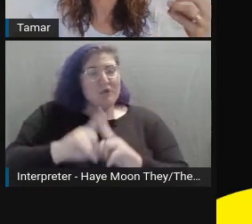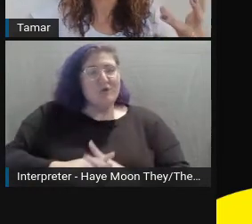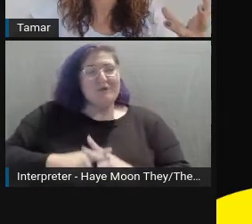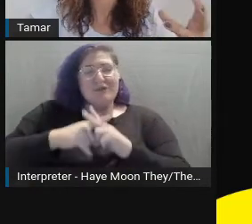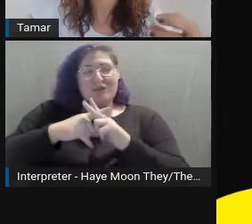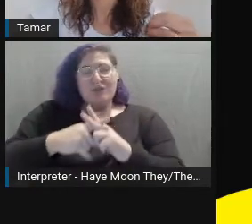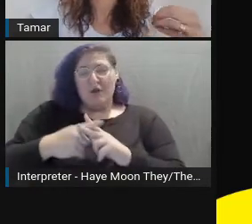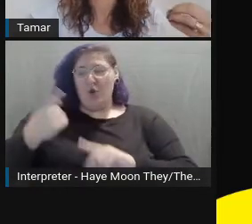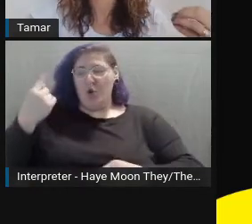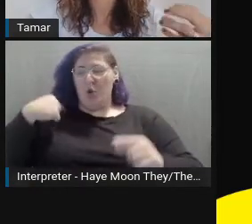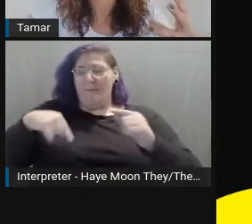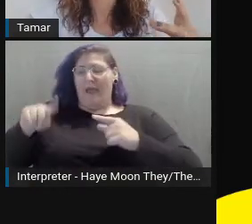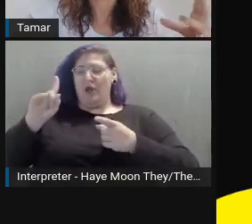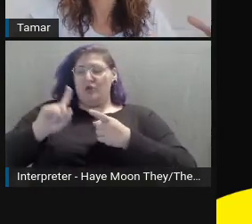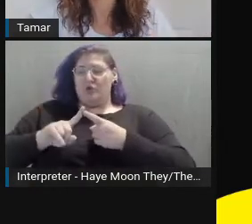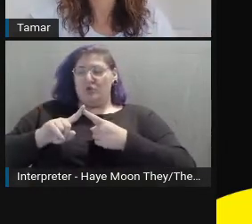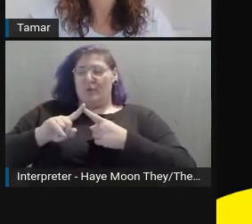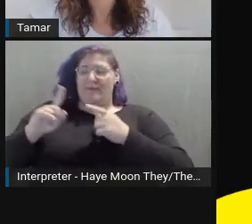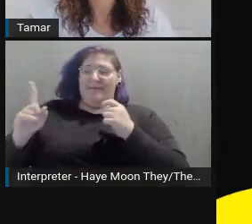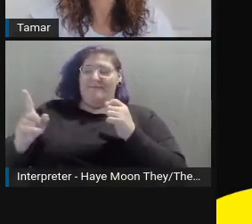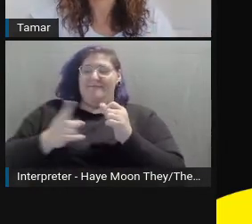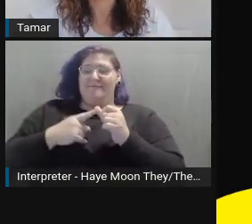to implement some sort of standard operating procedure